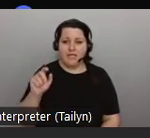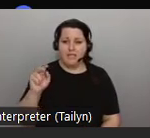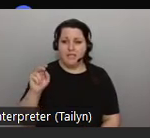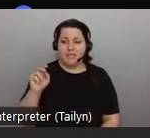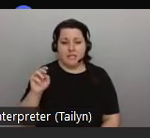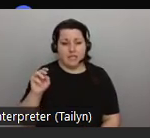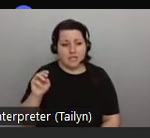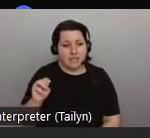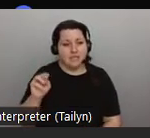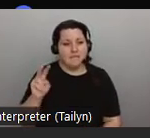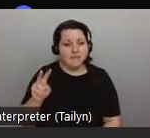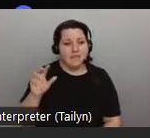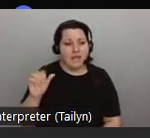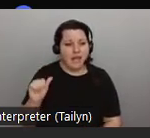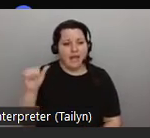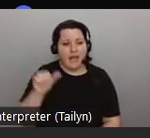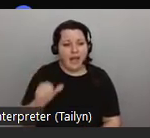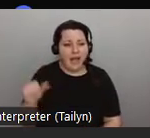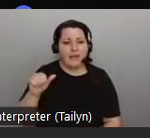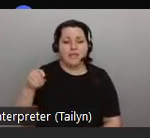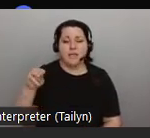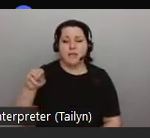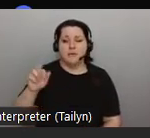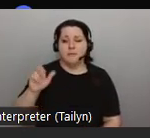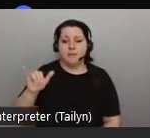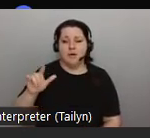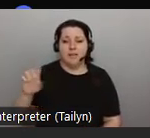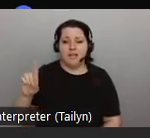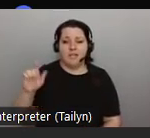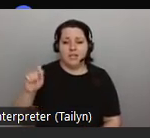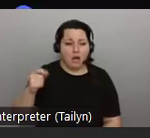so our email, our group email for our program is MDOD.MVA